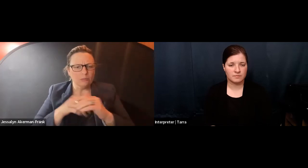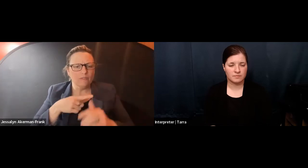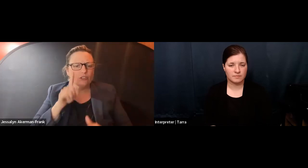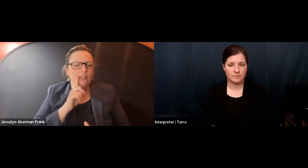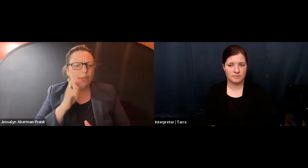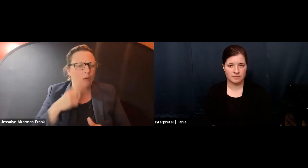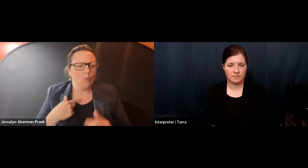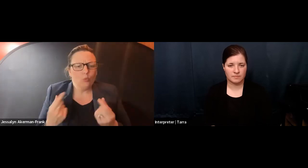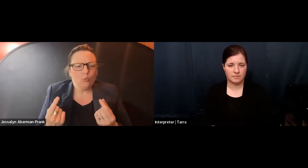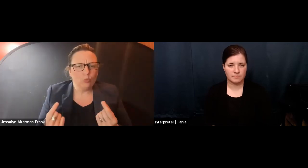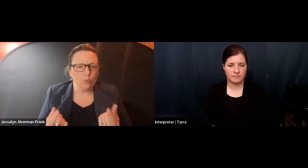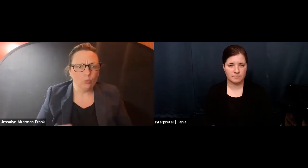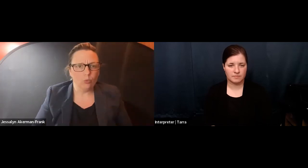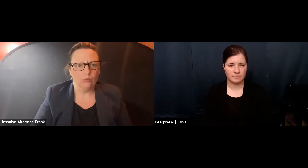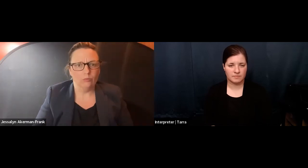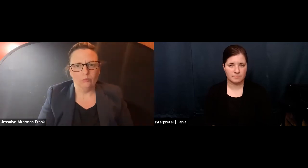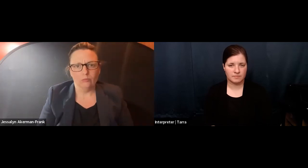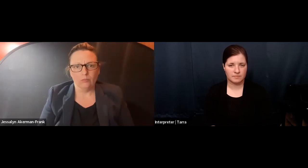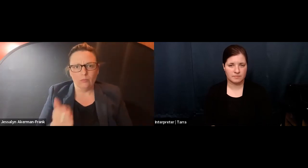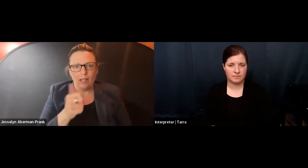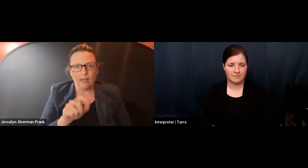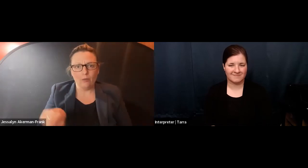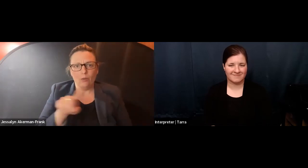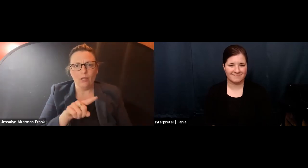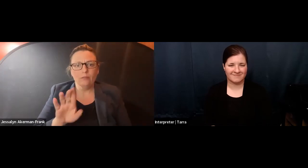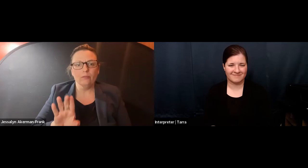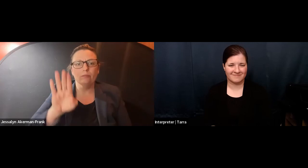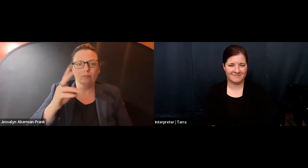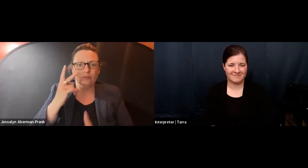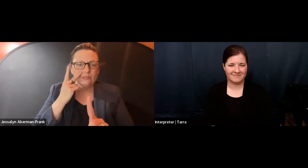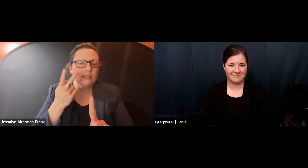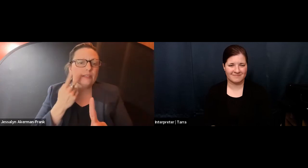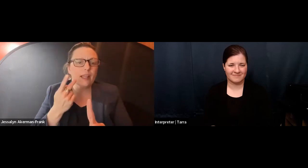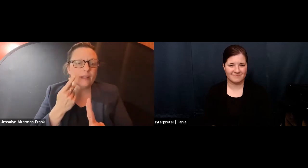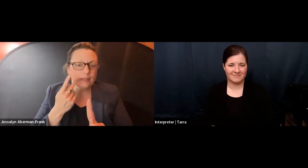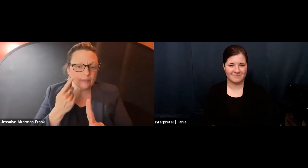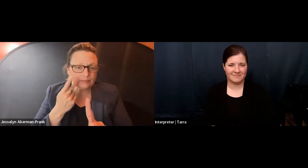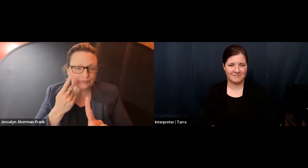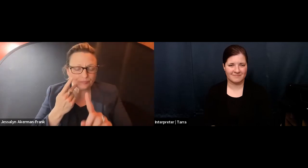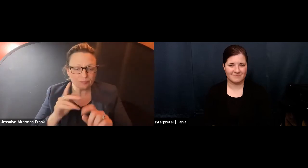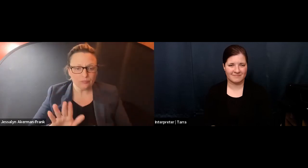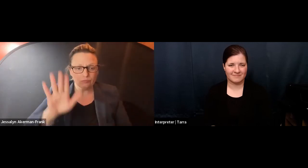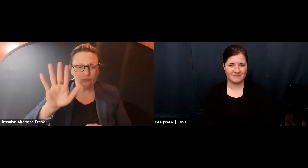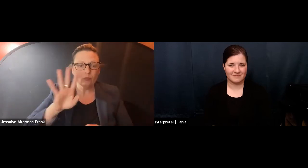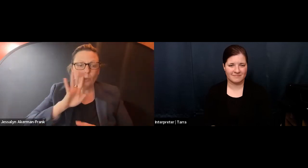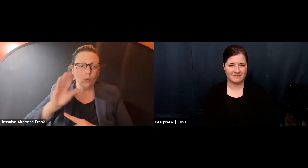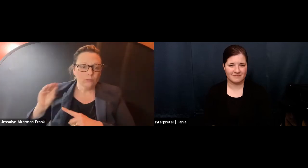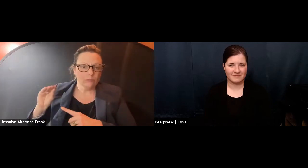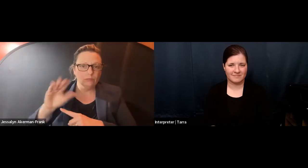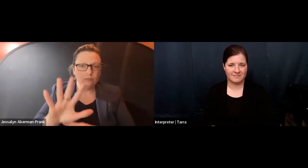Black background, white clothing, captioning. But how do I make sure that it's fully accessible for DeafBlind people? How can I do that?